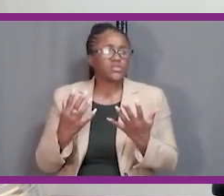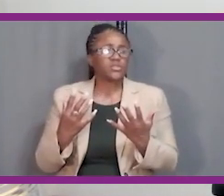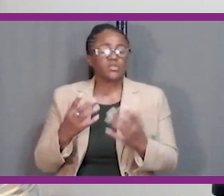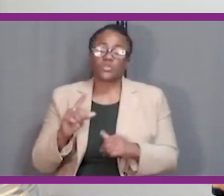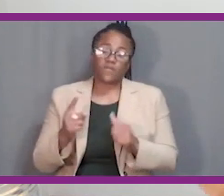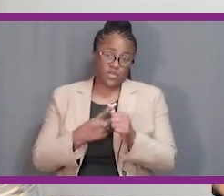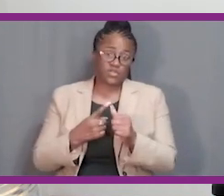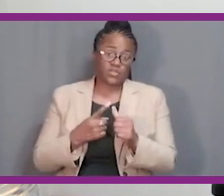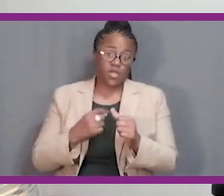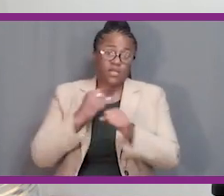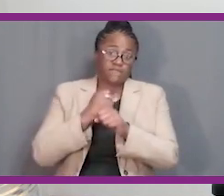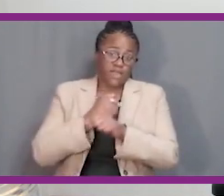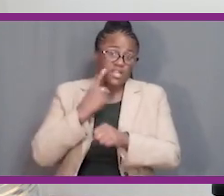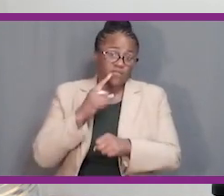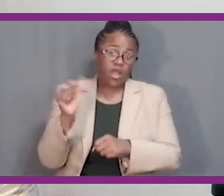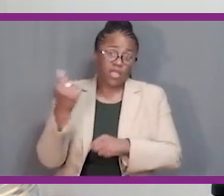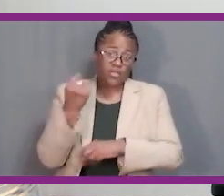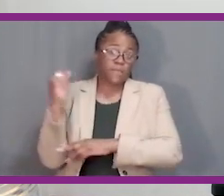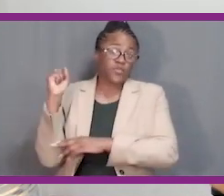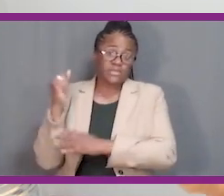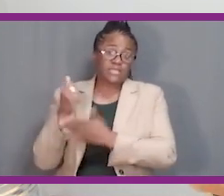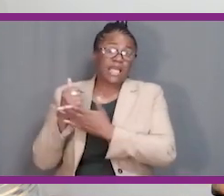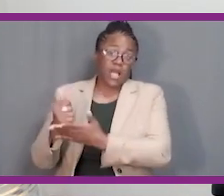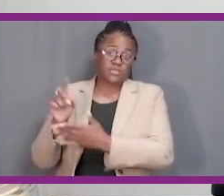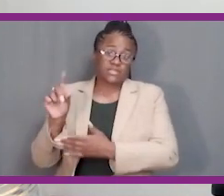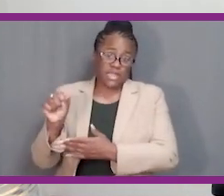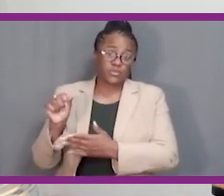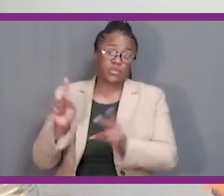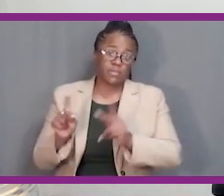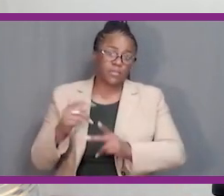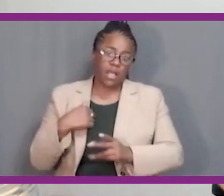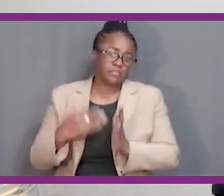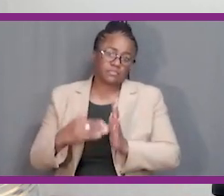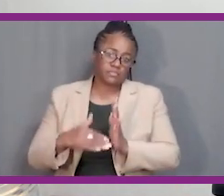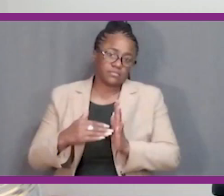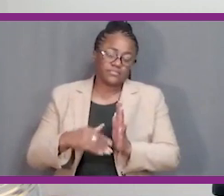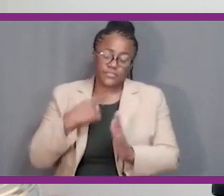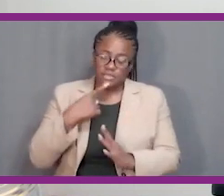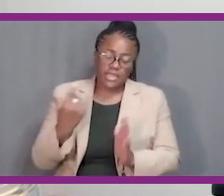I'll say it forever. Fighting for the rights of women of color or women as a whole helps